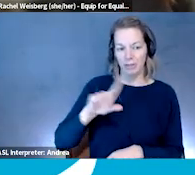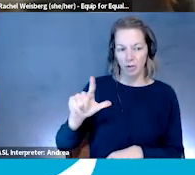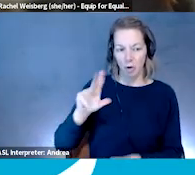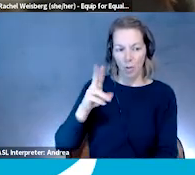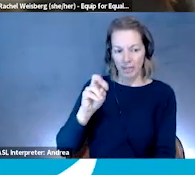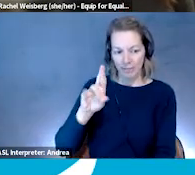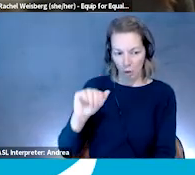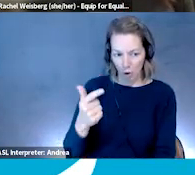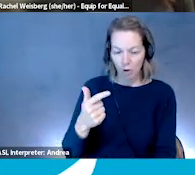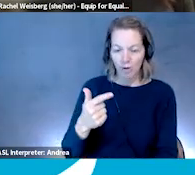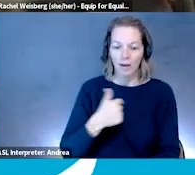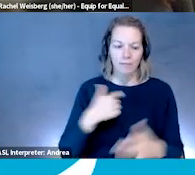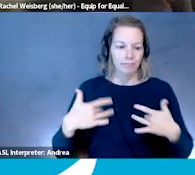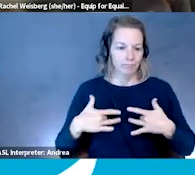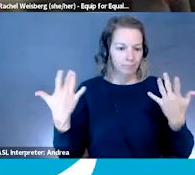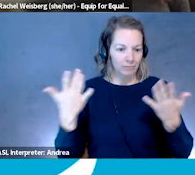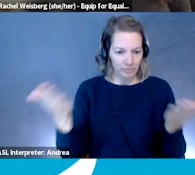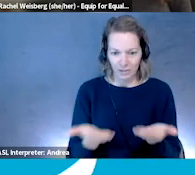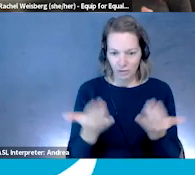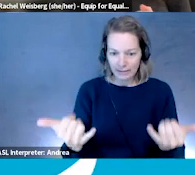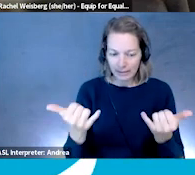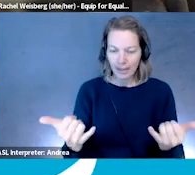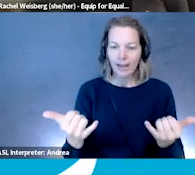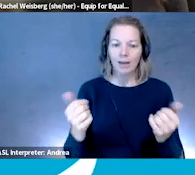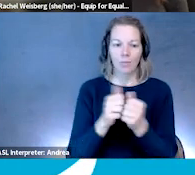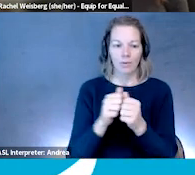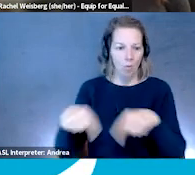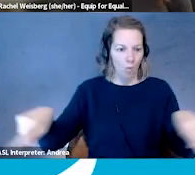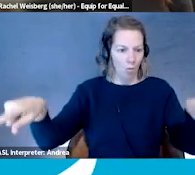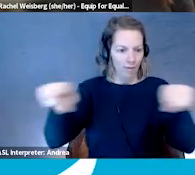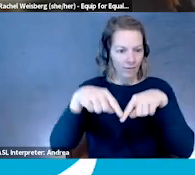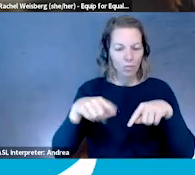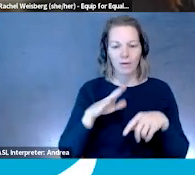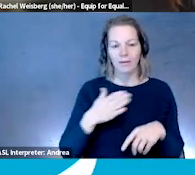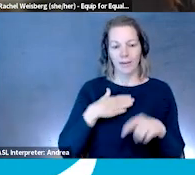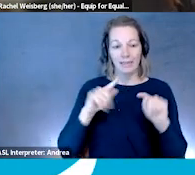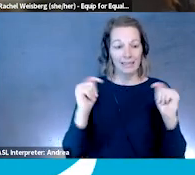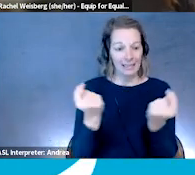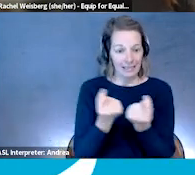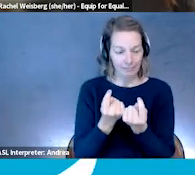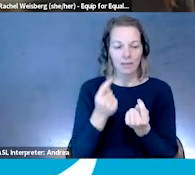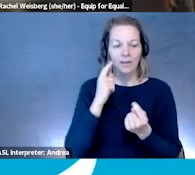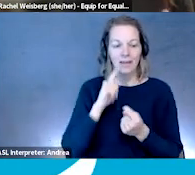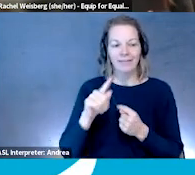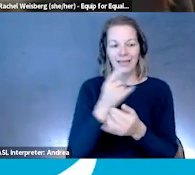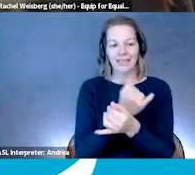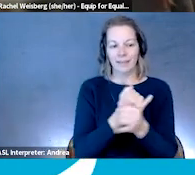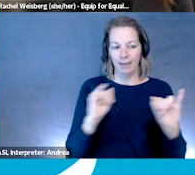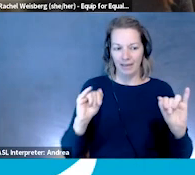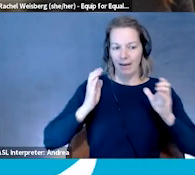. THANK YOU, THANK YOU FOR YOUR PATIENTS THIS AFTERNOON. MY NAME IS RACHEL WEISBERG.